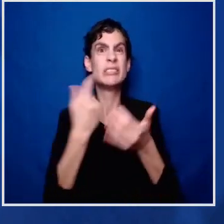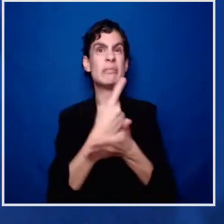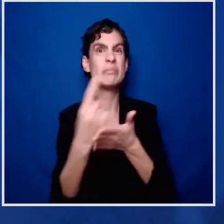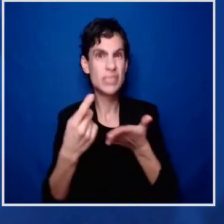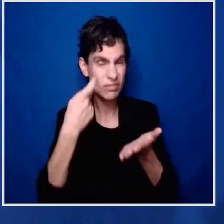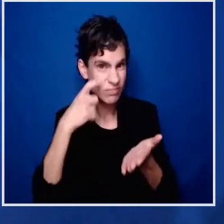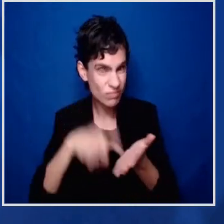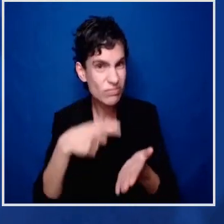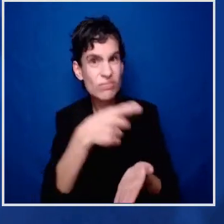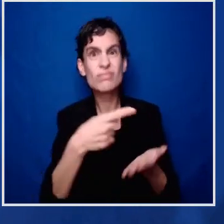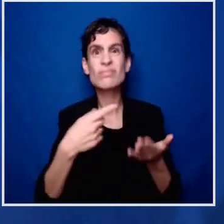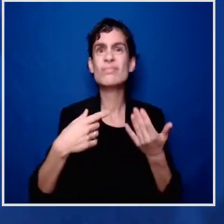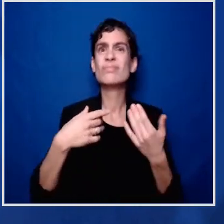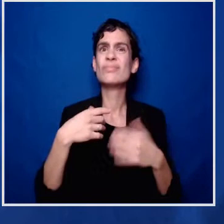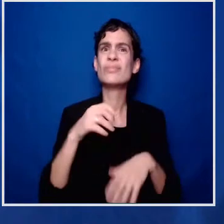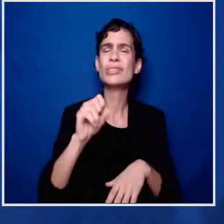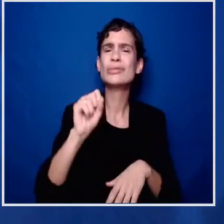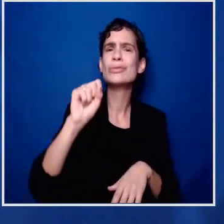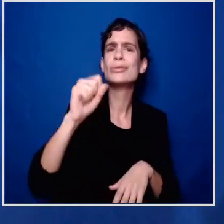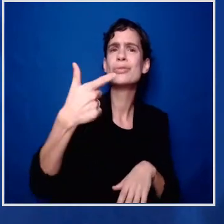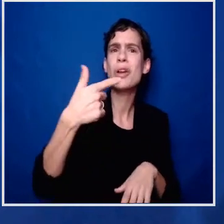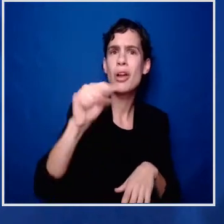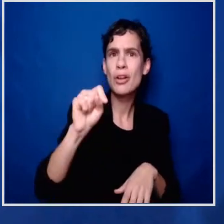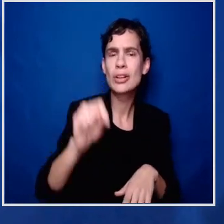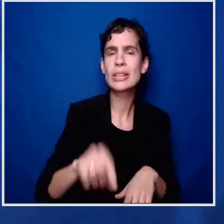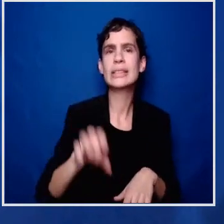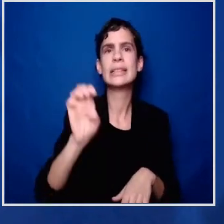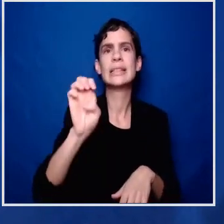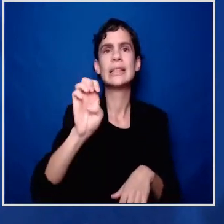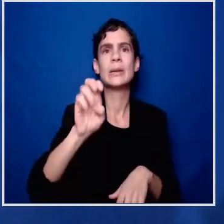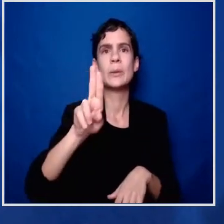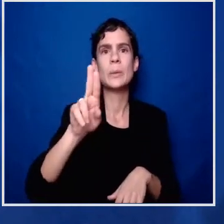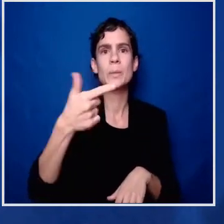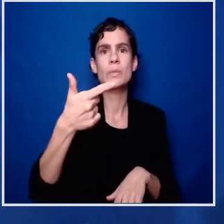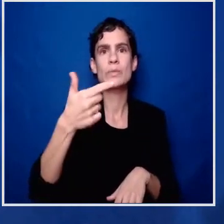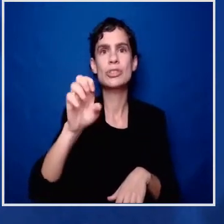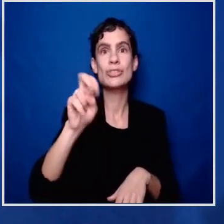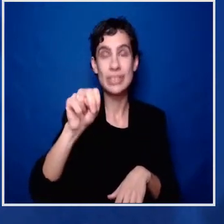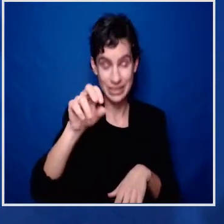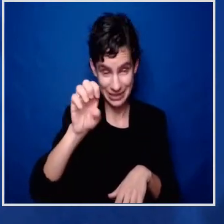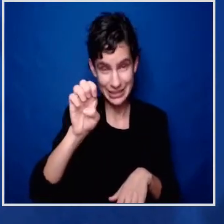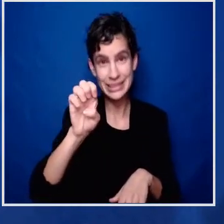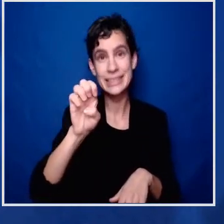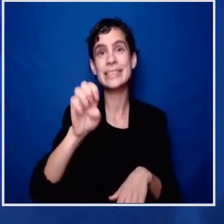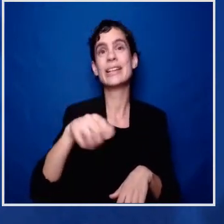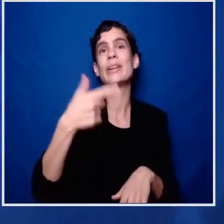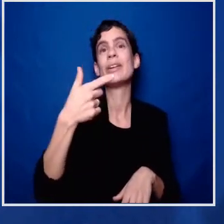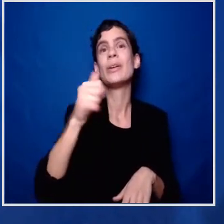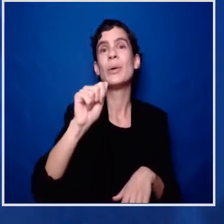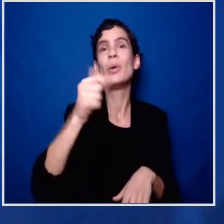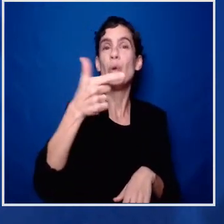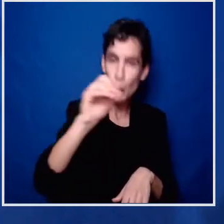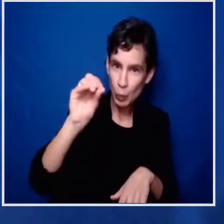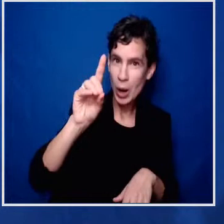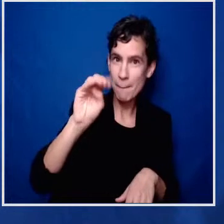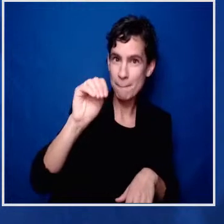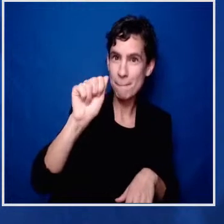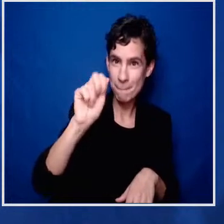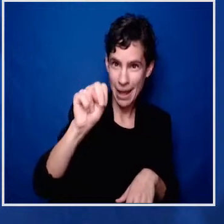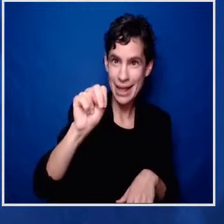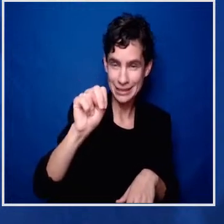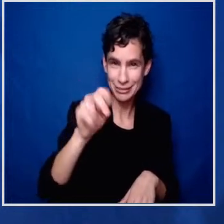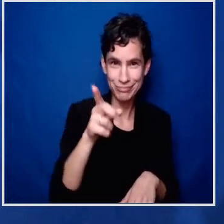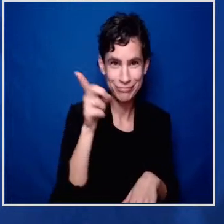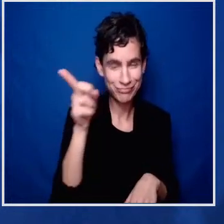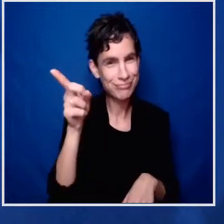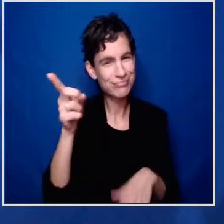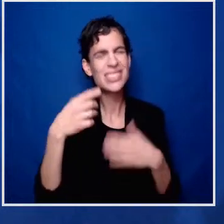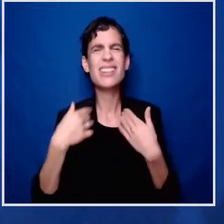THE BRAVERY OF SERGEANT EUGENE